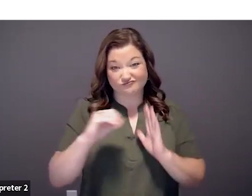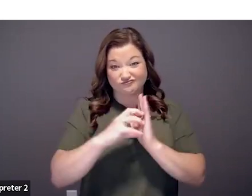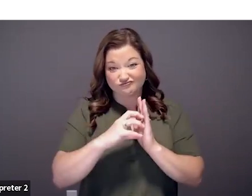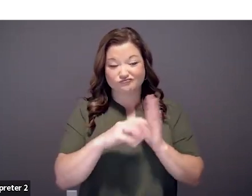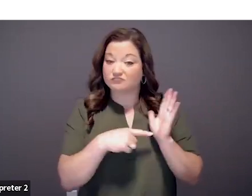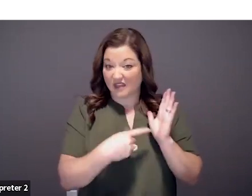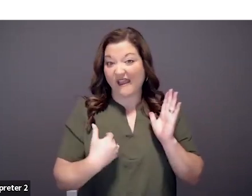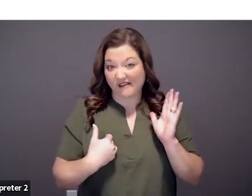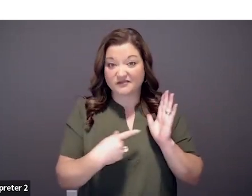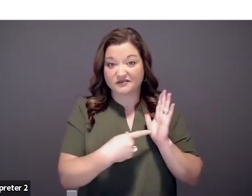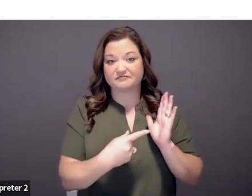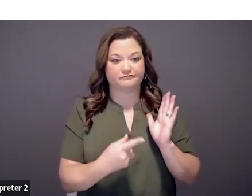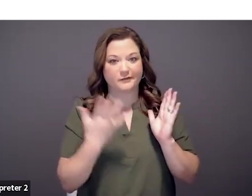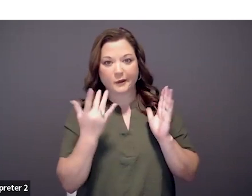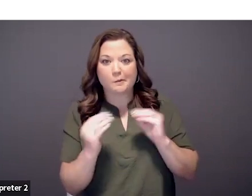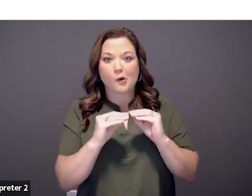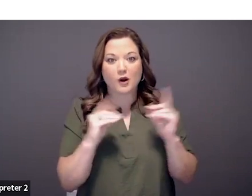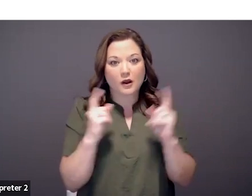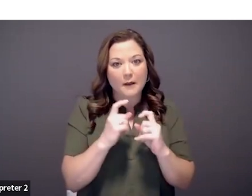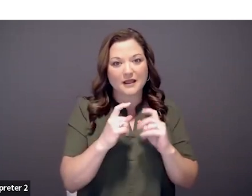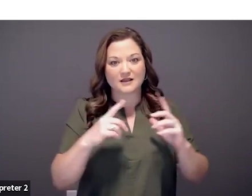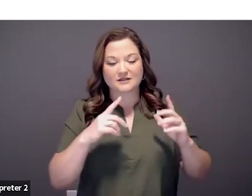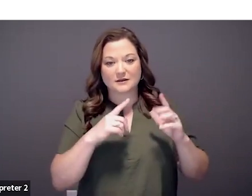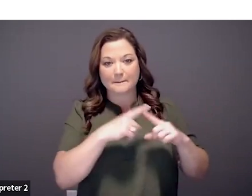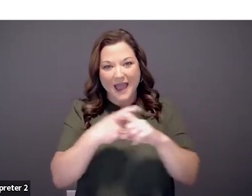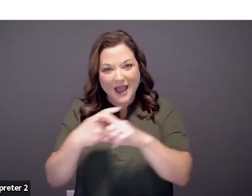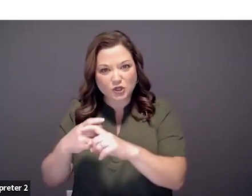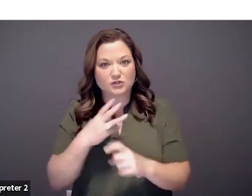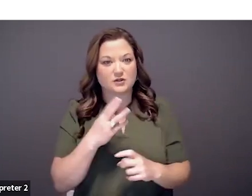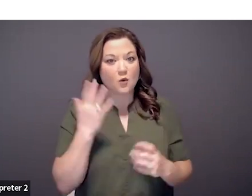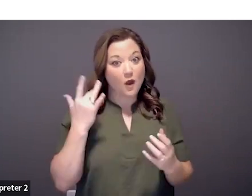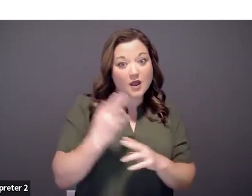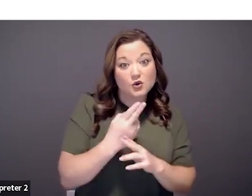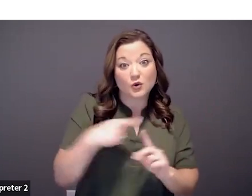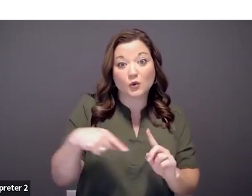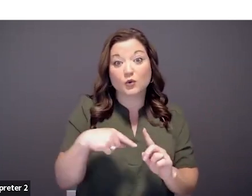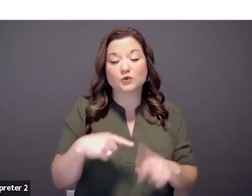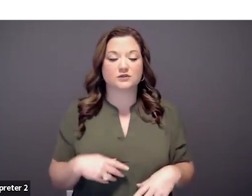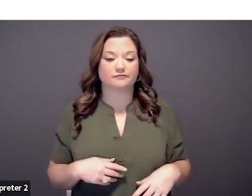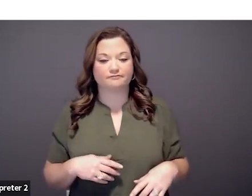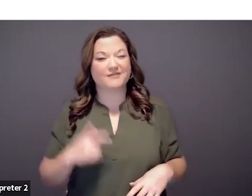why they get used, and code for them. I was recently working with a plugin developer